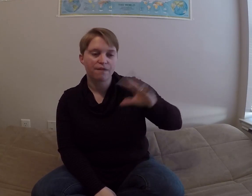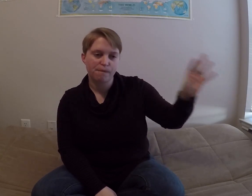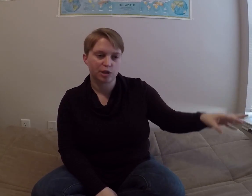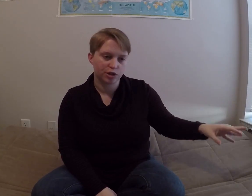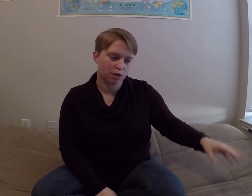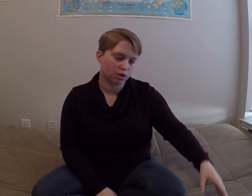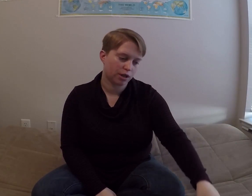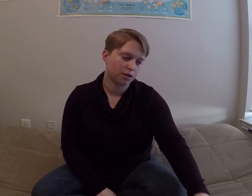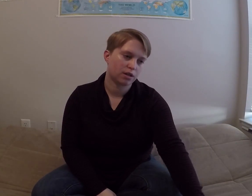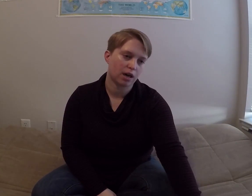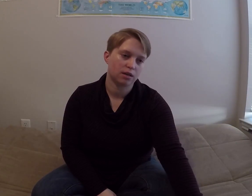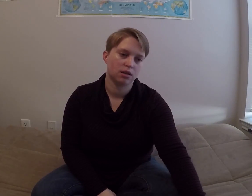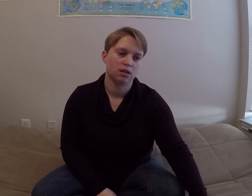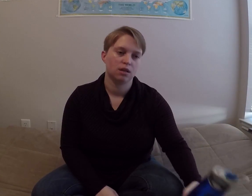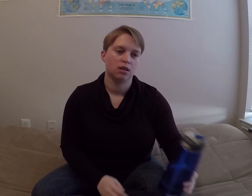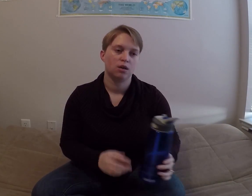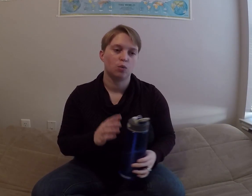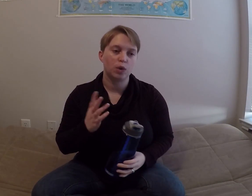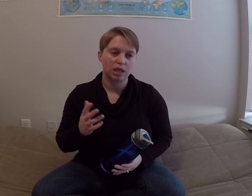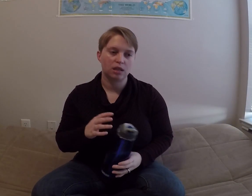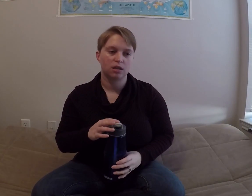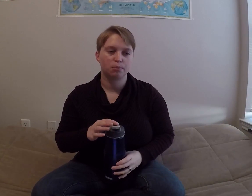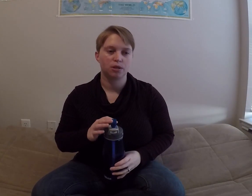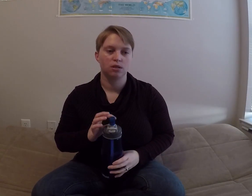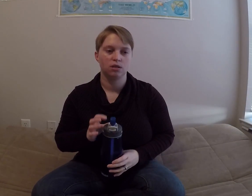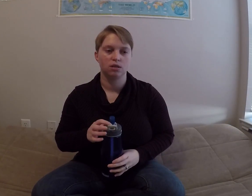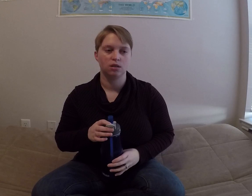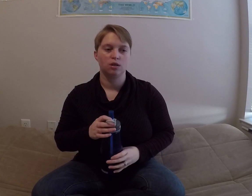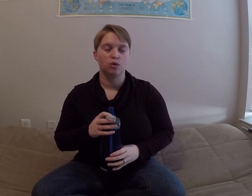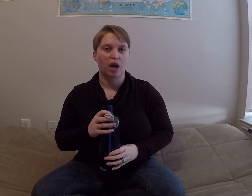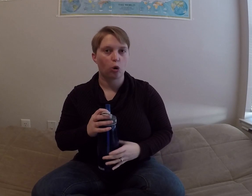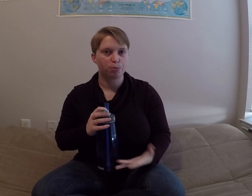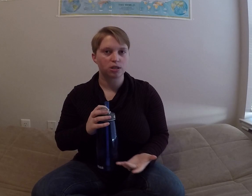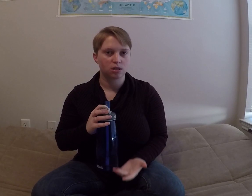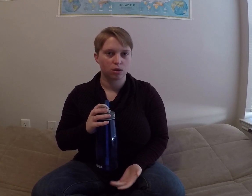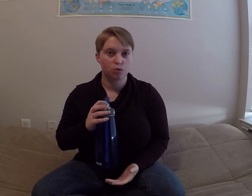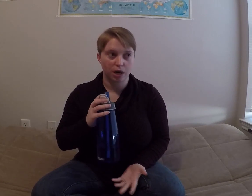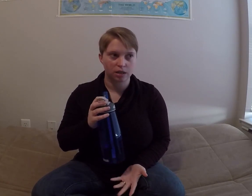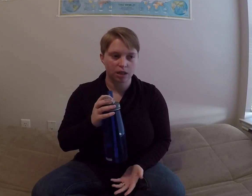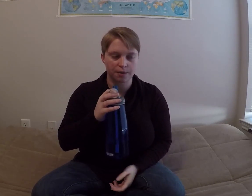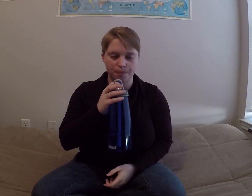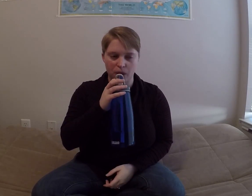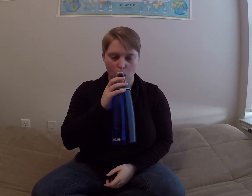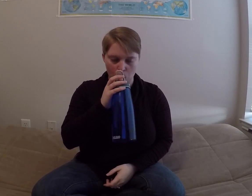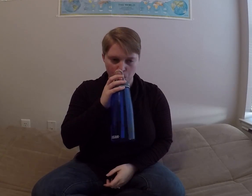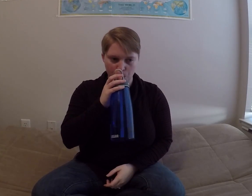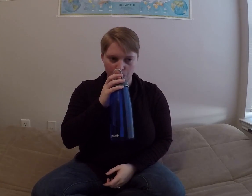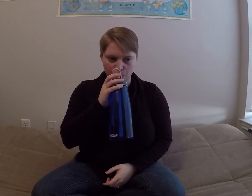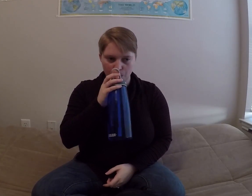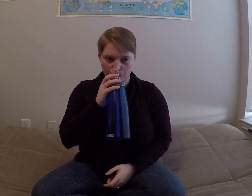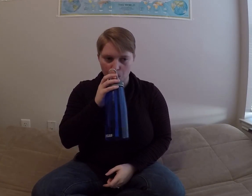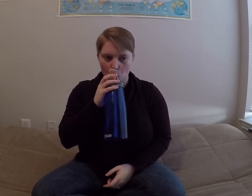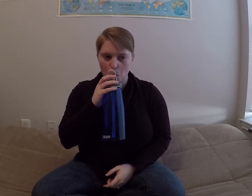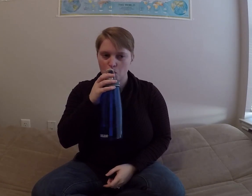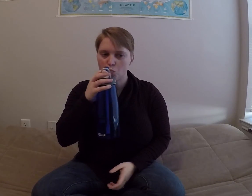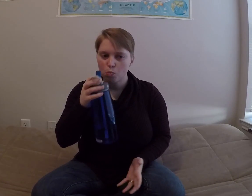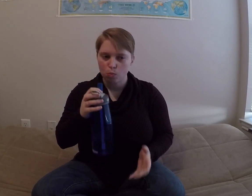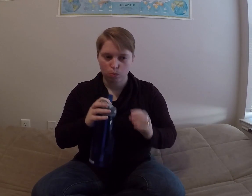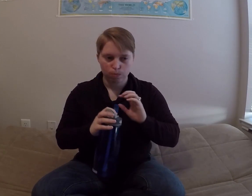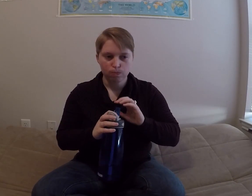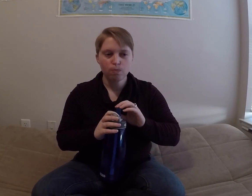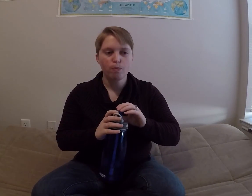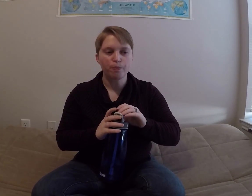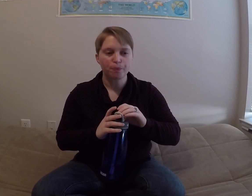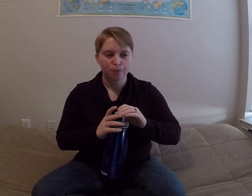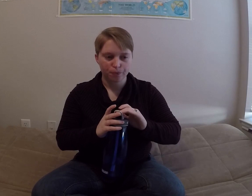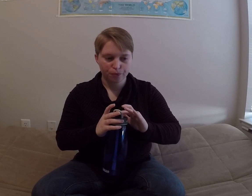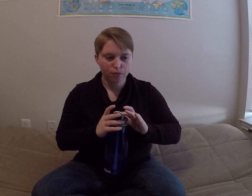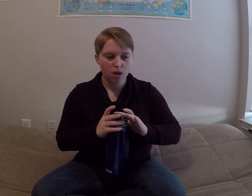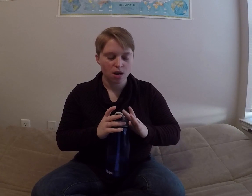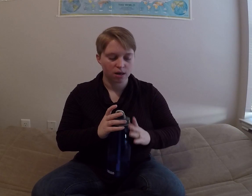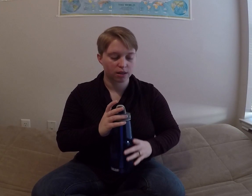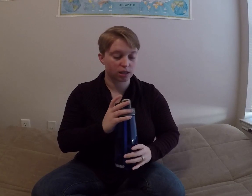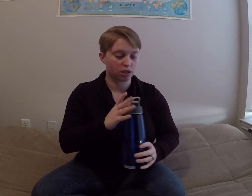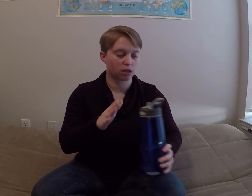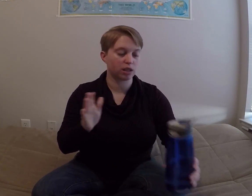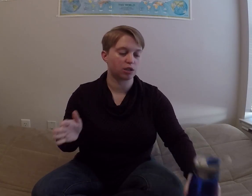I have mentioned earlier reading lips help us greatly.